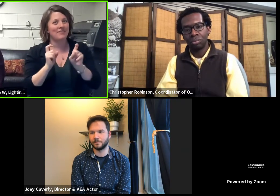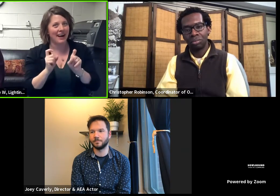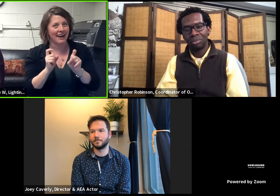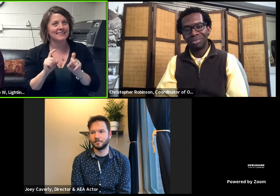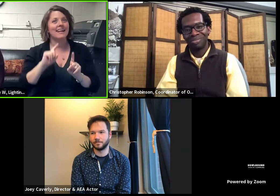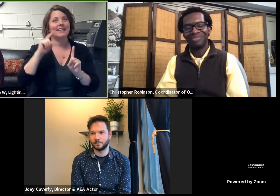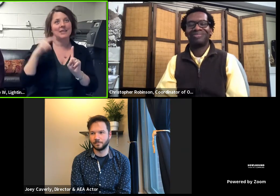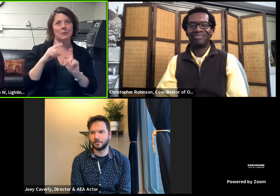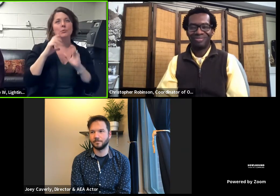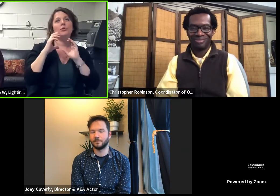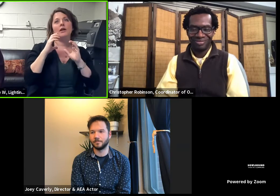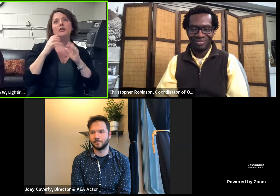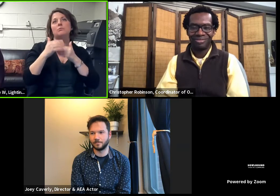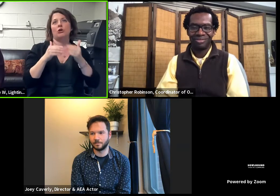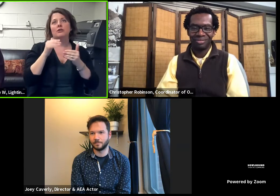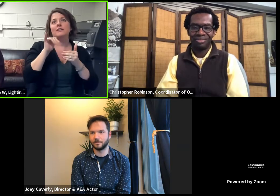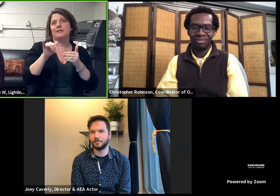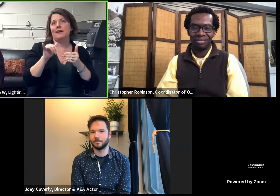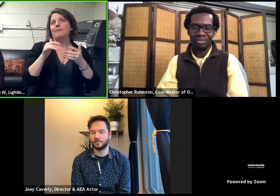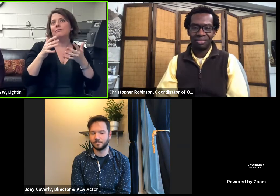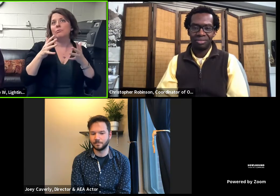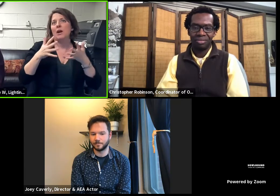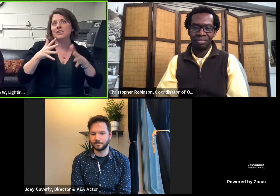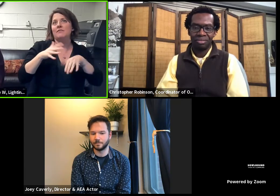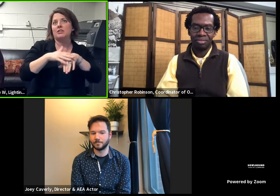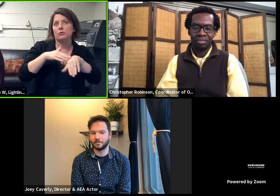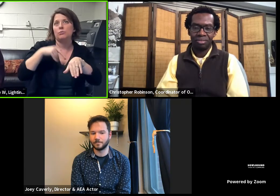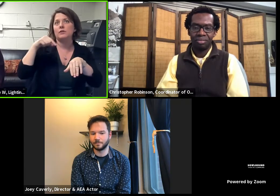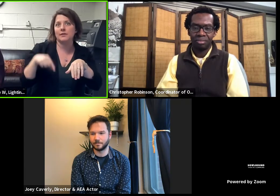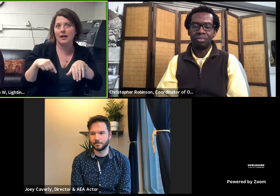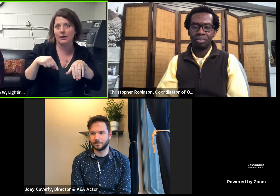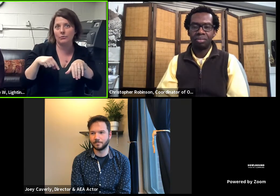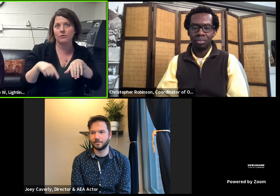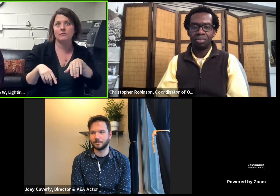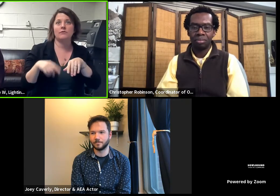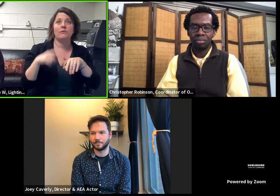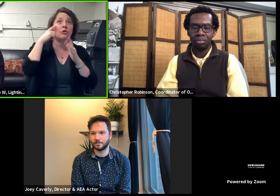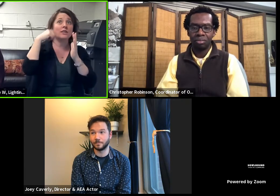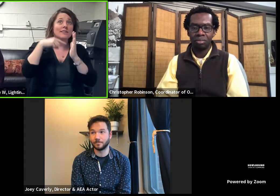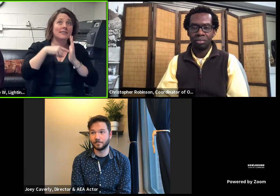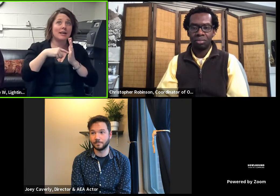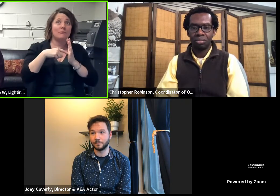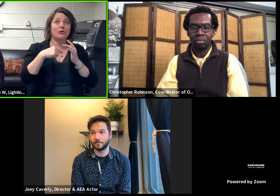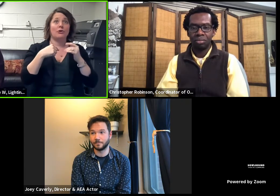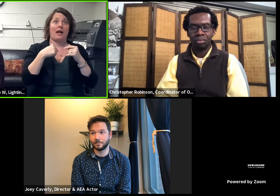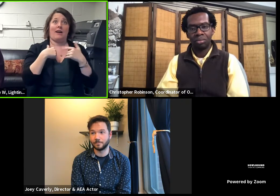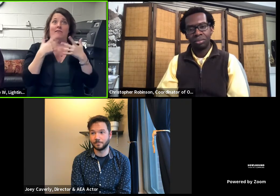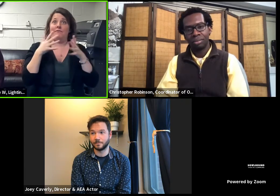and I am working fast, but the communication part is sometimes a slow down.